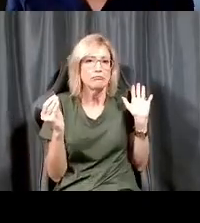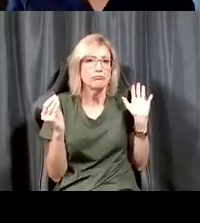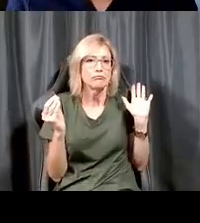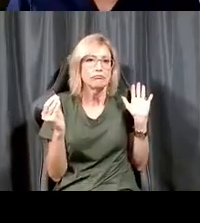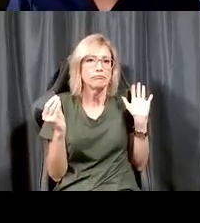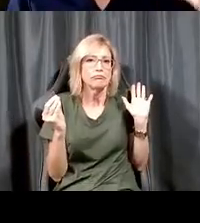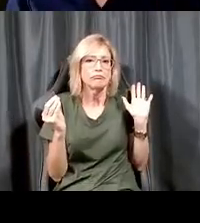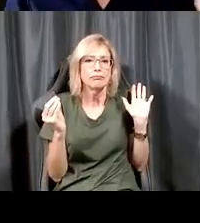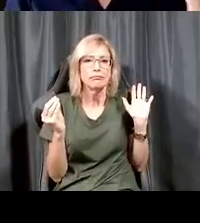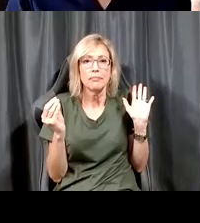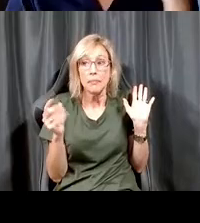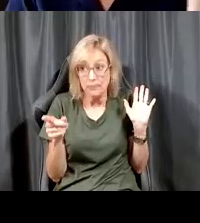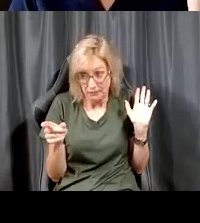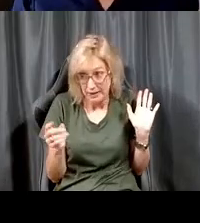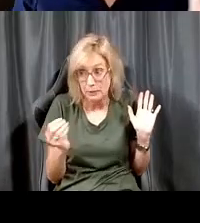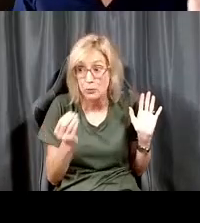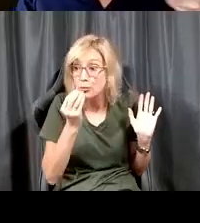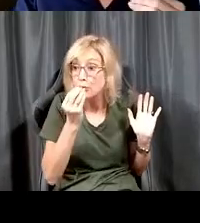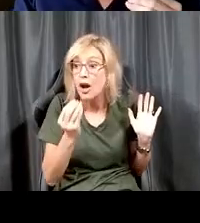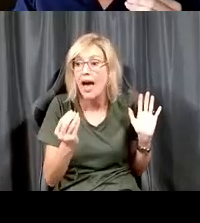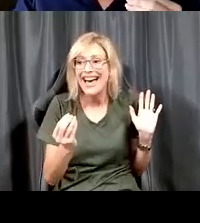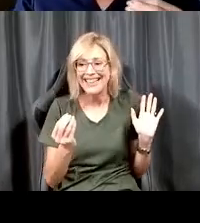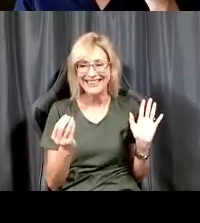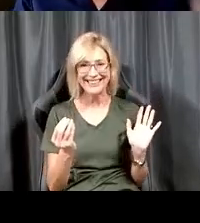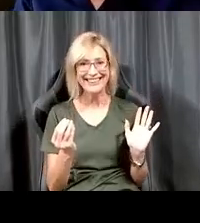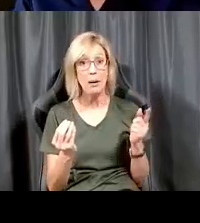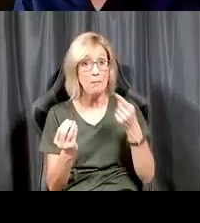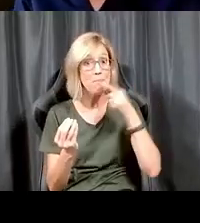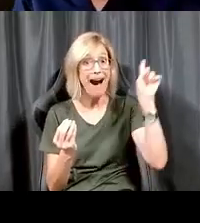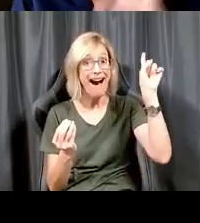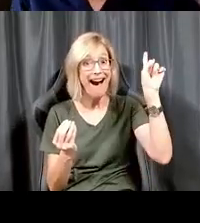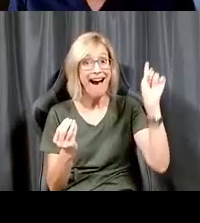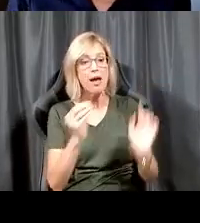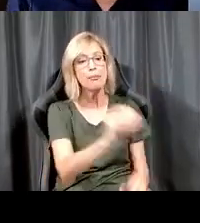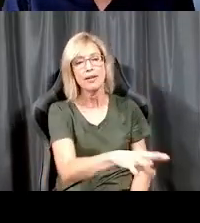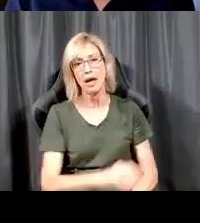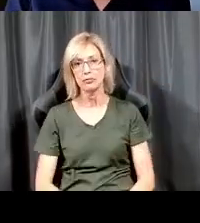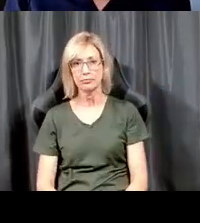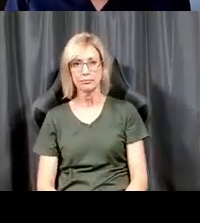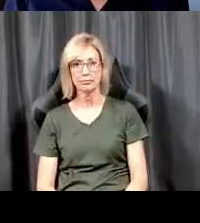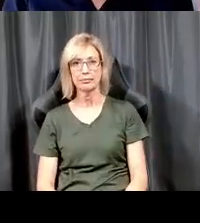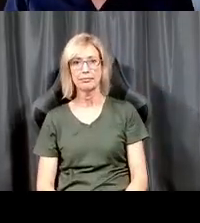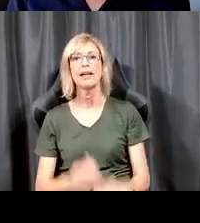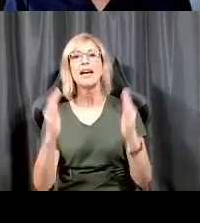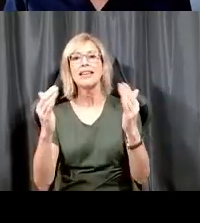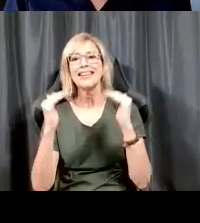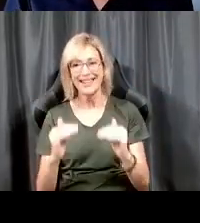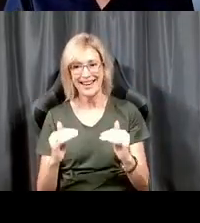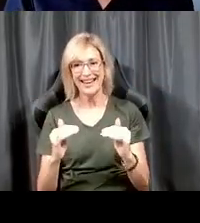Once my kiddos can Kiss their foods, successfully, Kiss it, put it down, we move on to tasting.